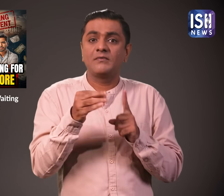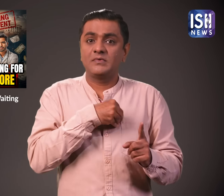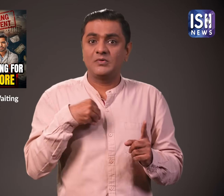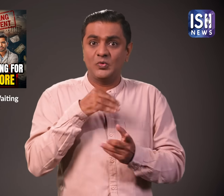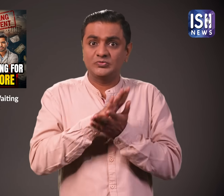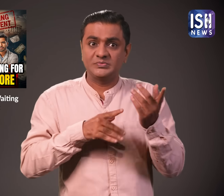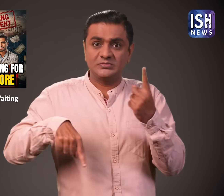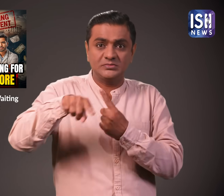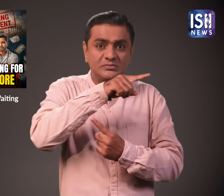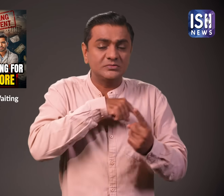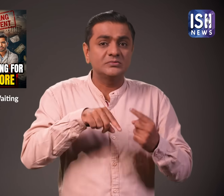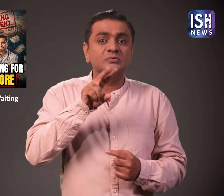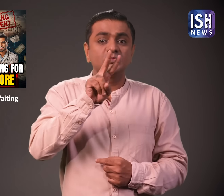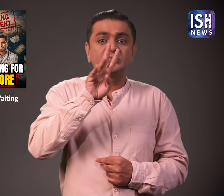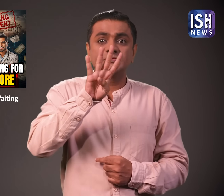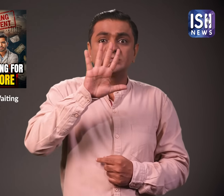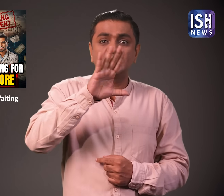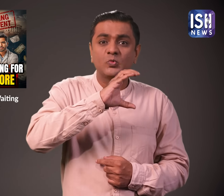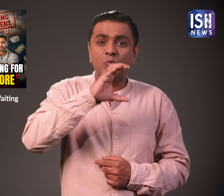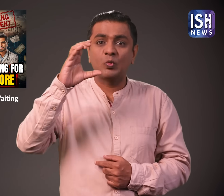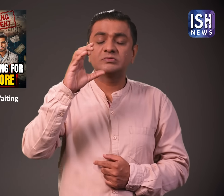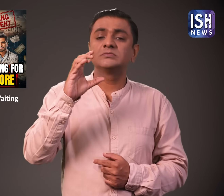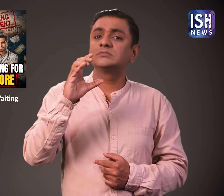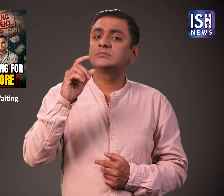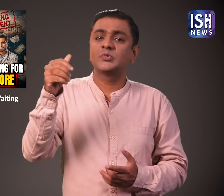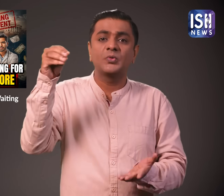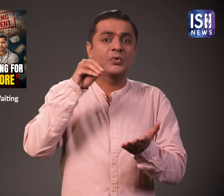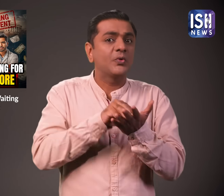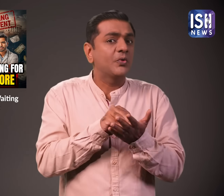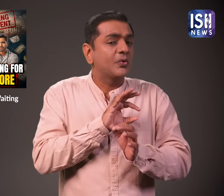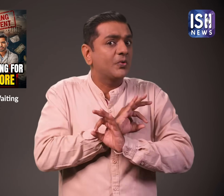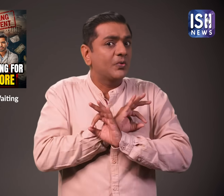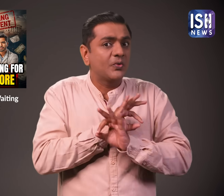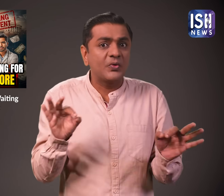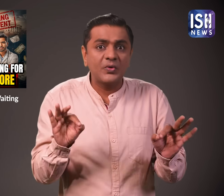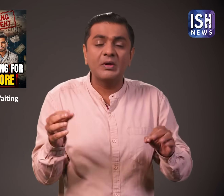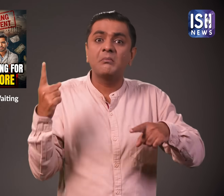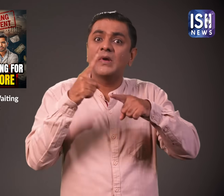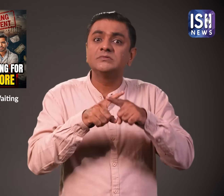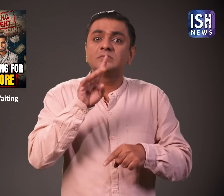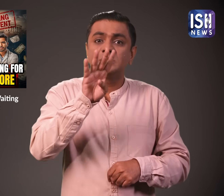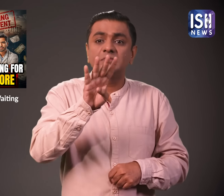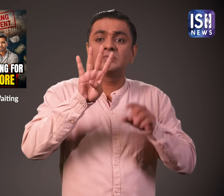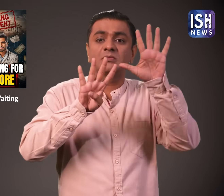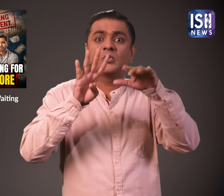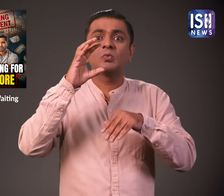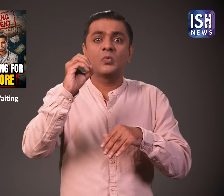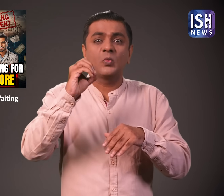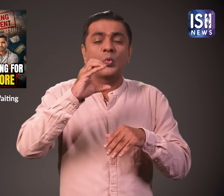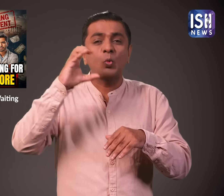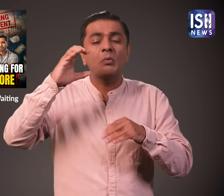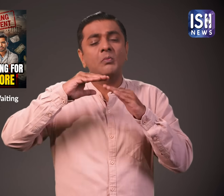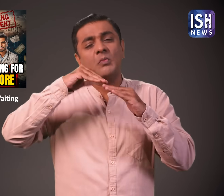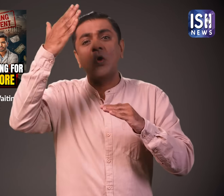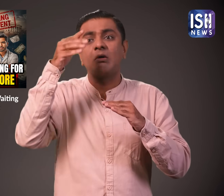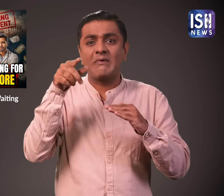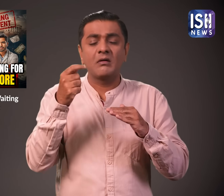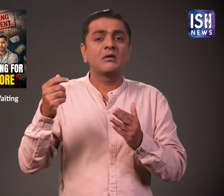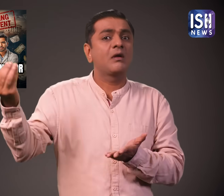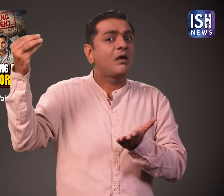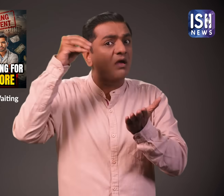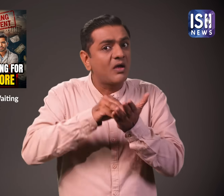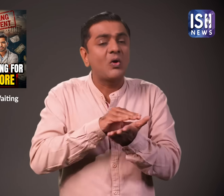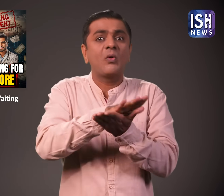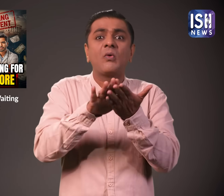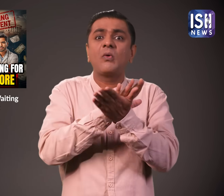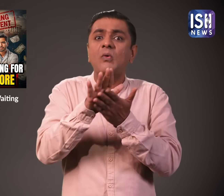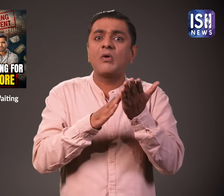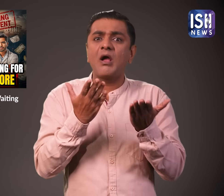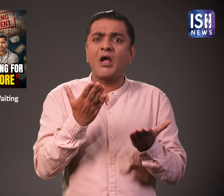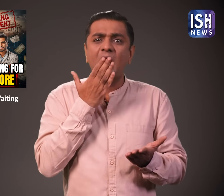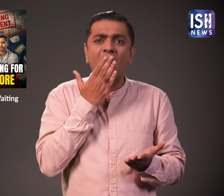They claim ₹245 crore is still pending and over ₹490 crore remains unpaid.